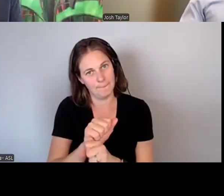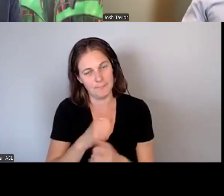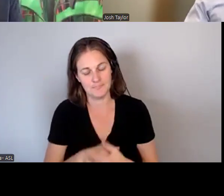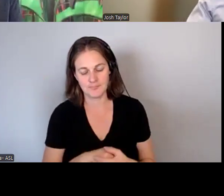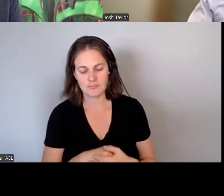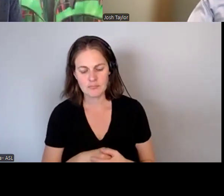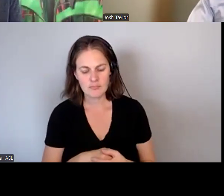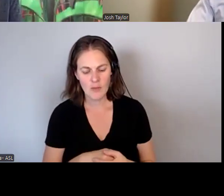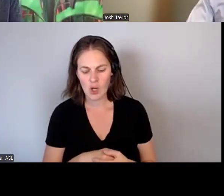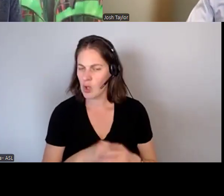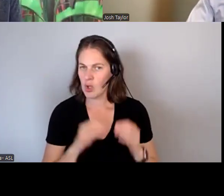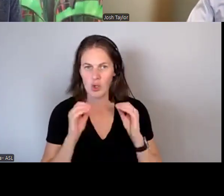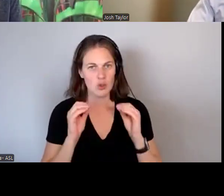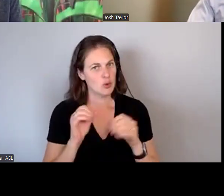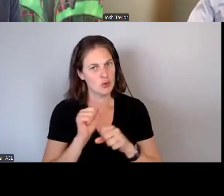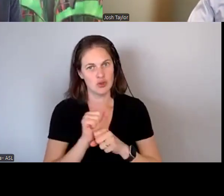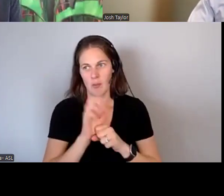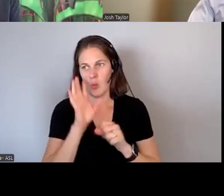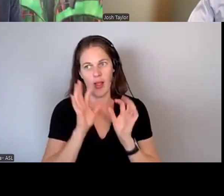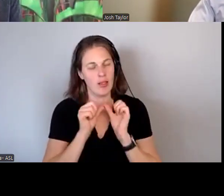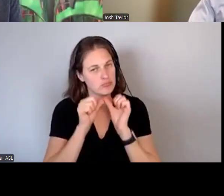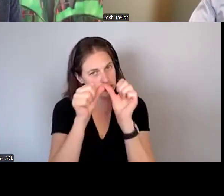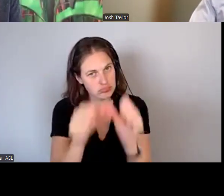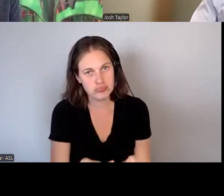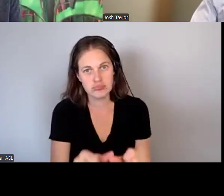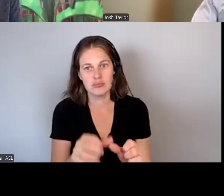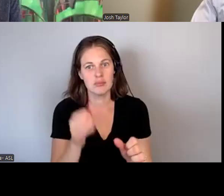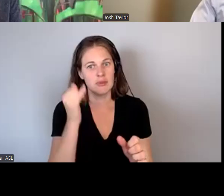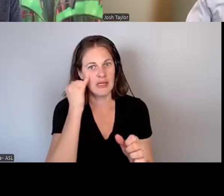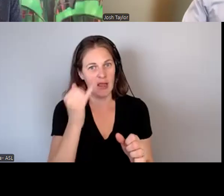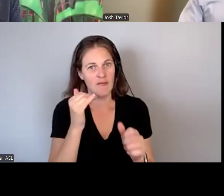no job is going to last if it's altruistic, period, no way.